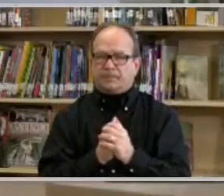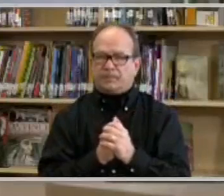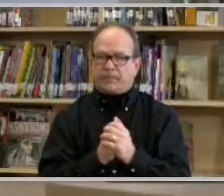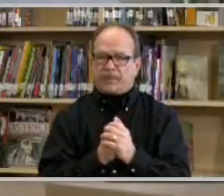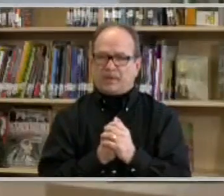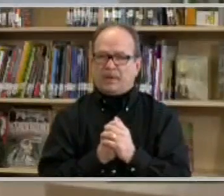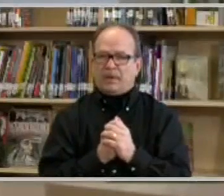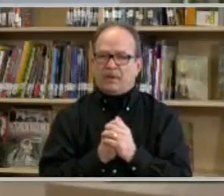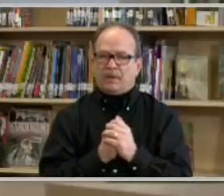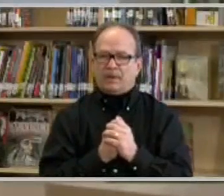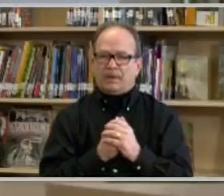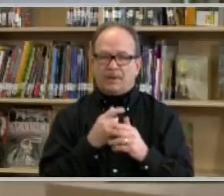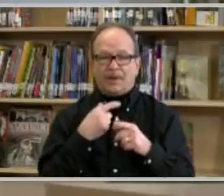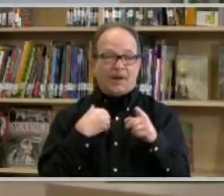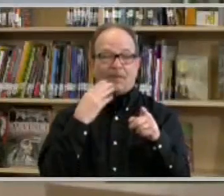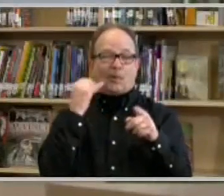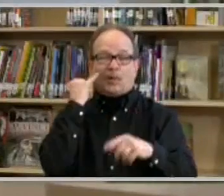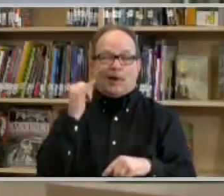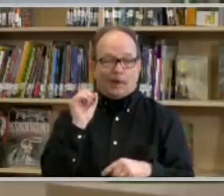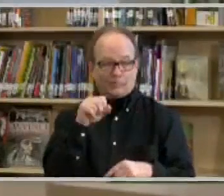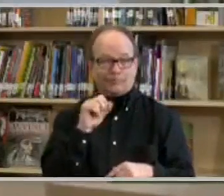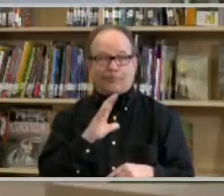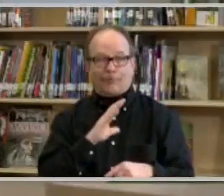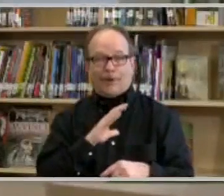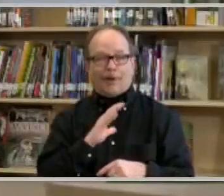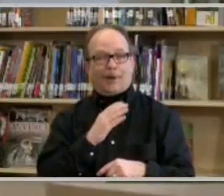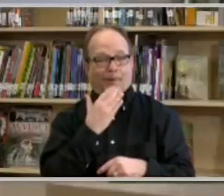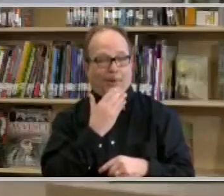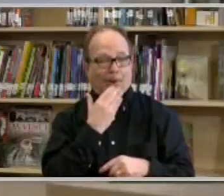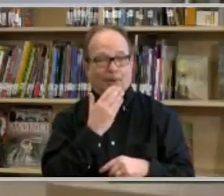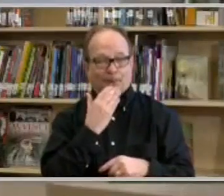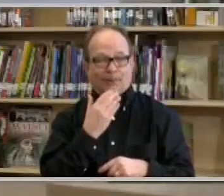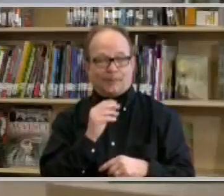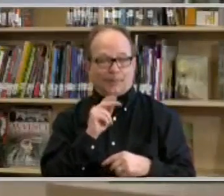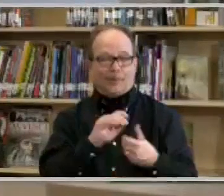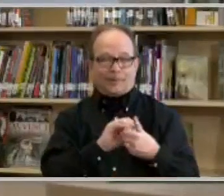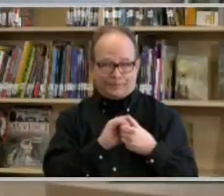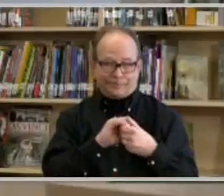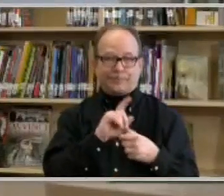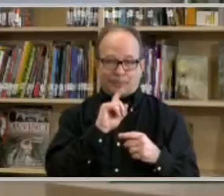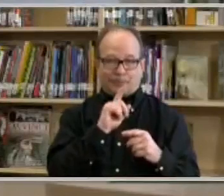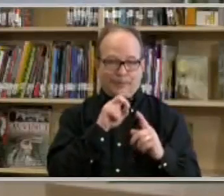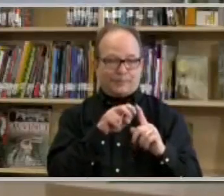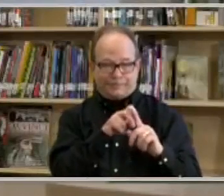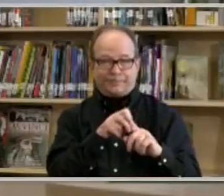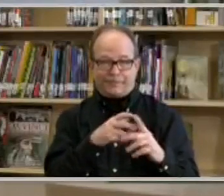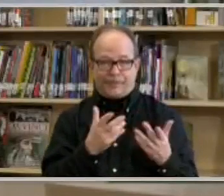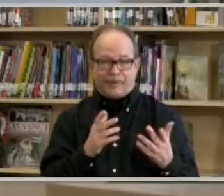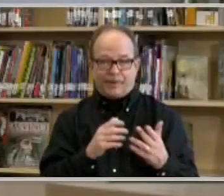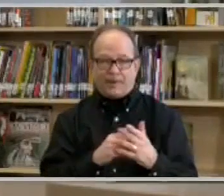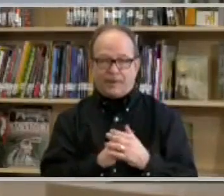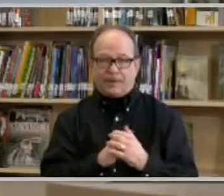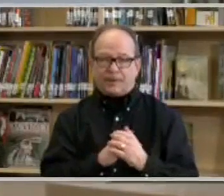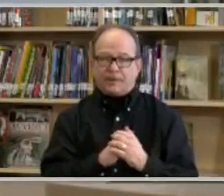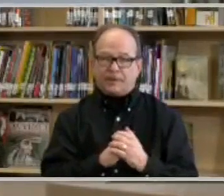WITH GRASSROOTS ORGANIZATIONS, EVEN IF THEY'RE NOT FORMAL ONES. IF YOU HAVE A GOOD IDEA, WE WANT